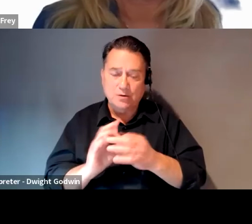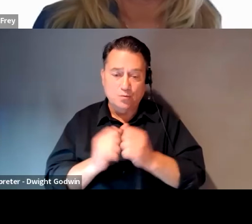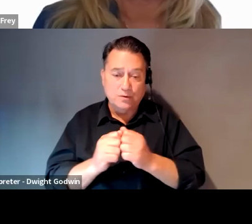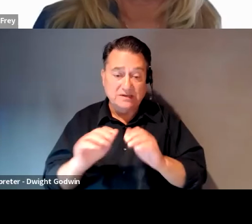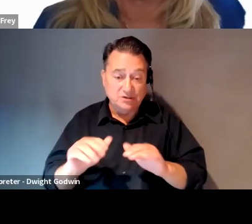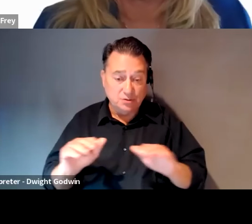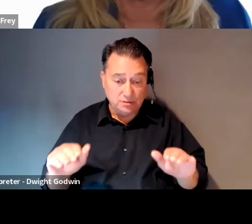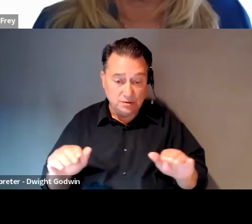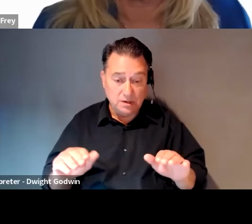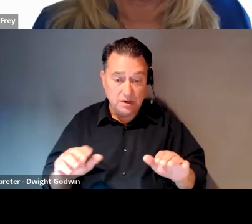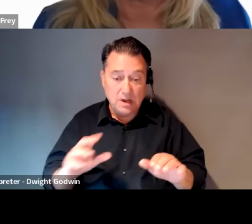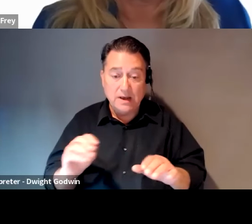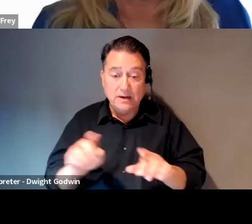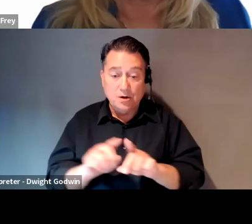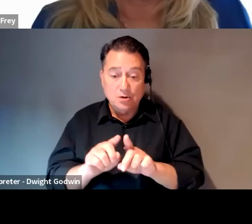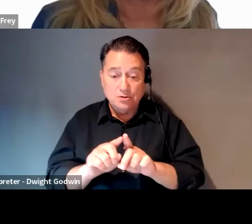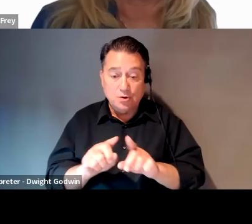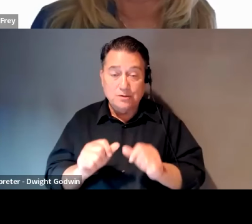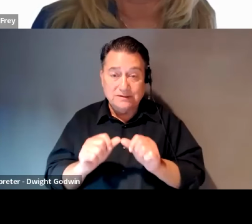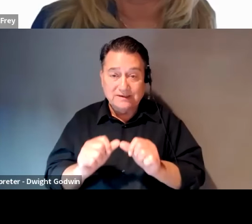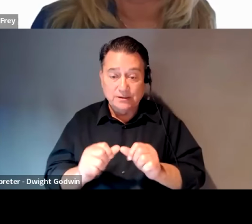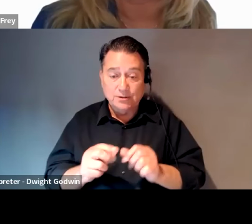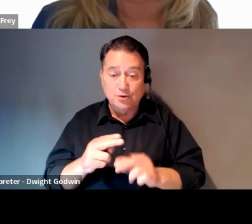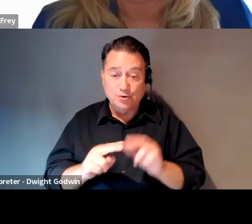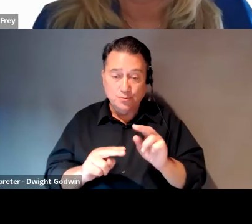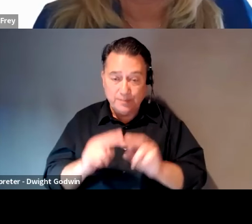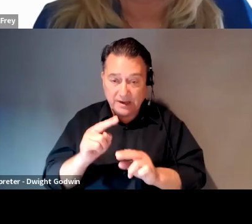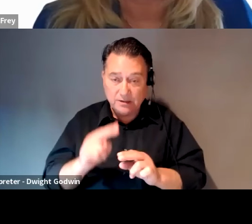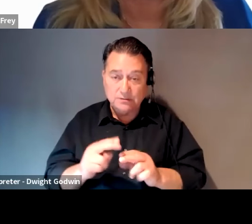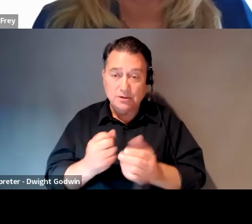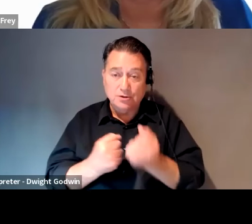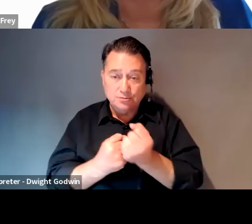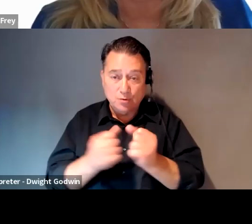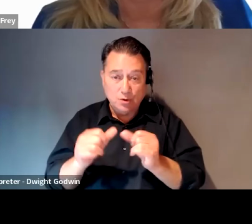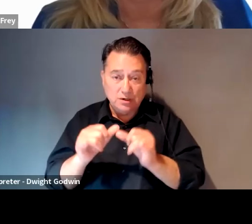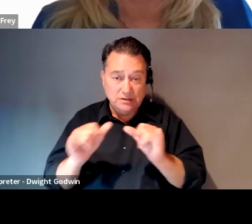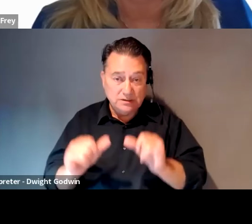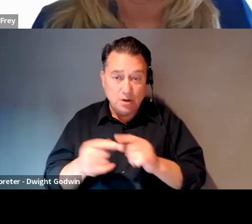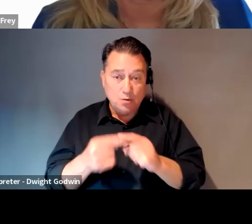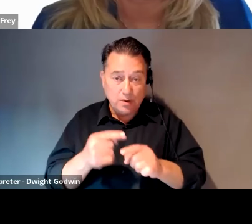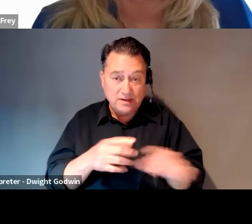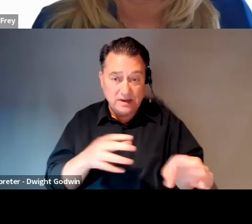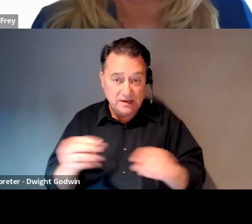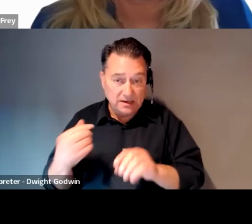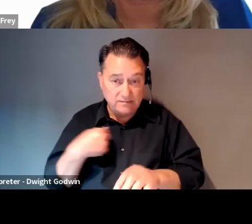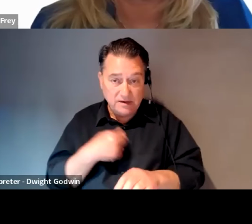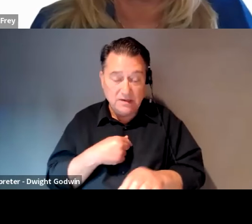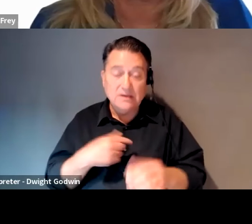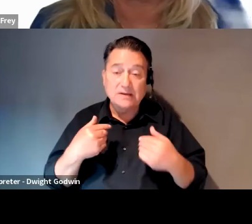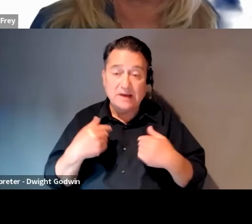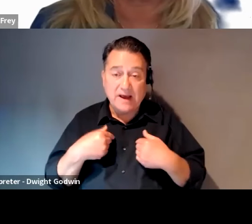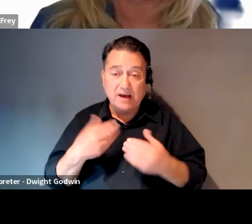and continuing to build that support system so when they leave us, they had those services available